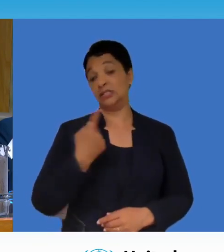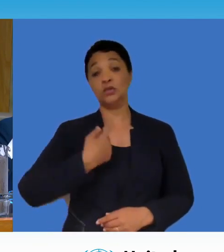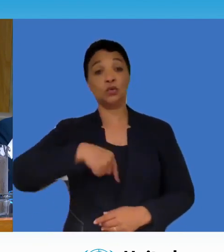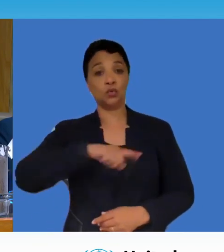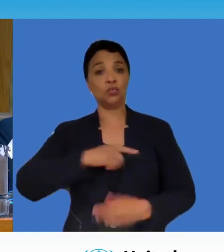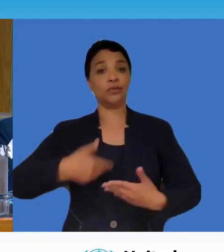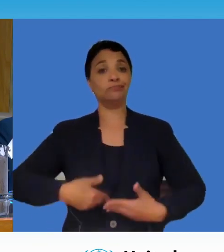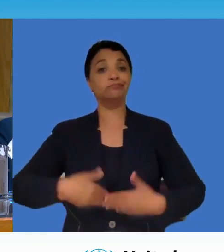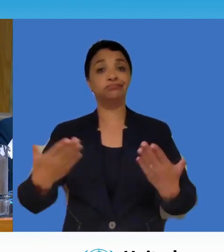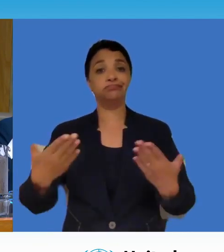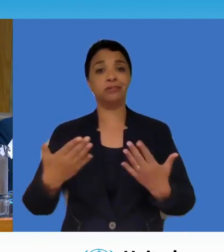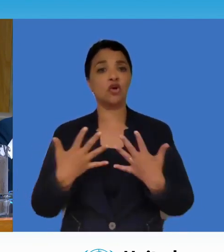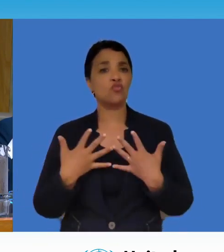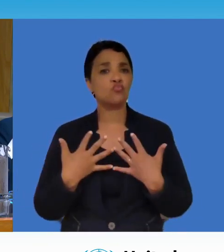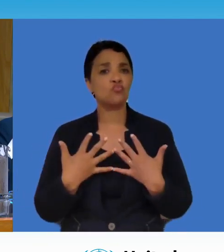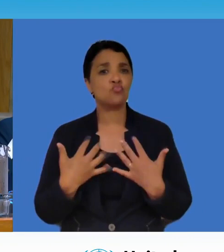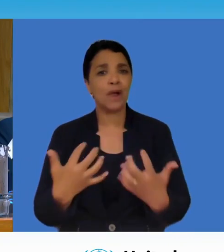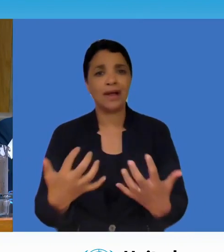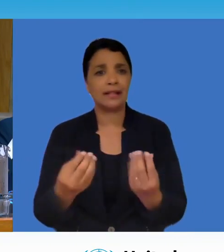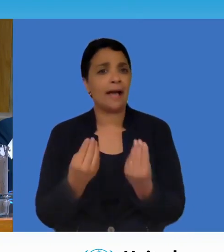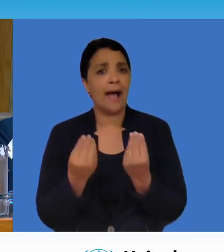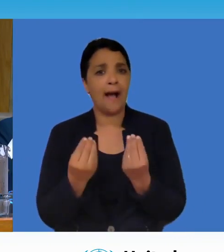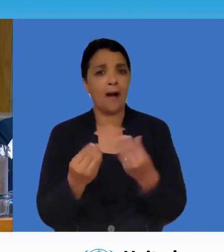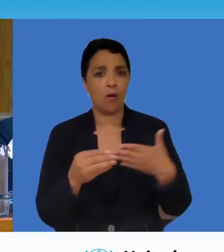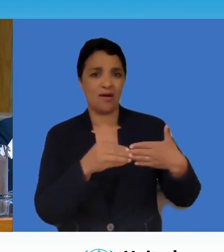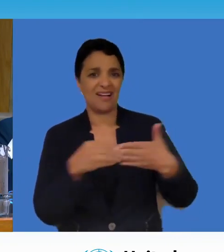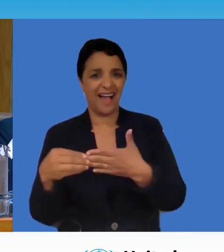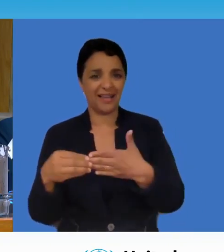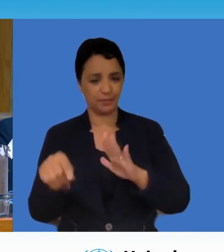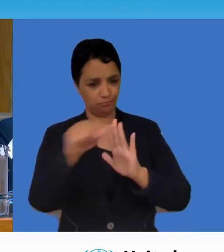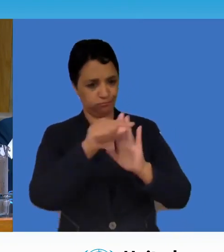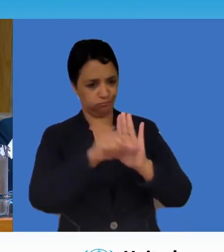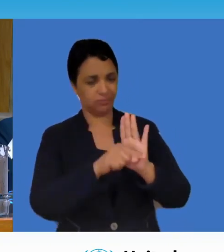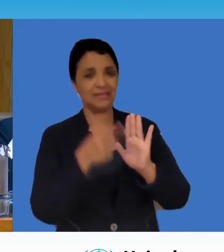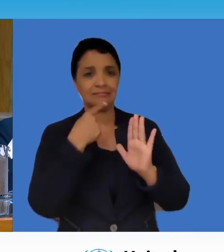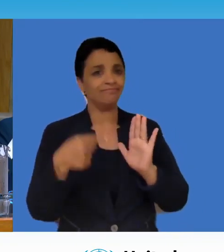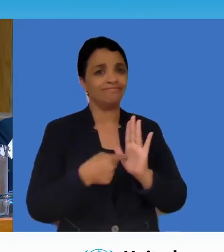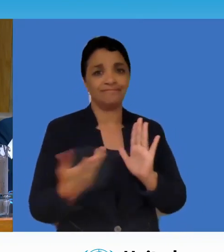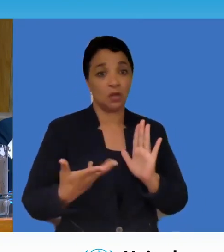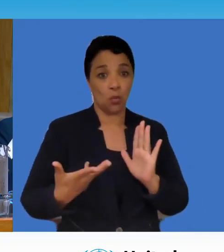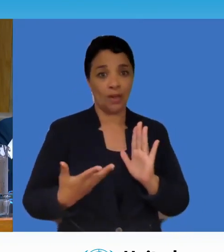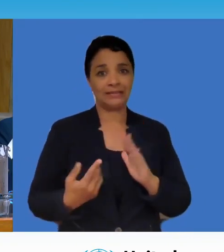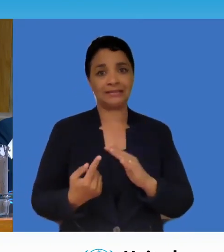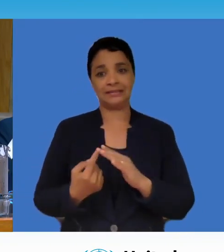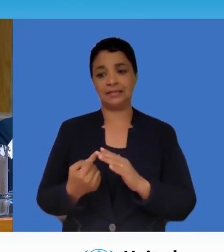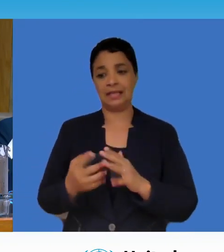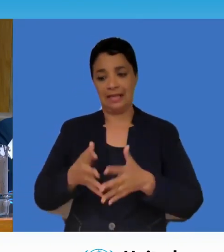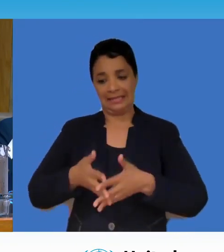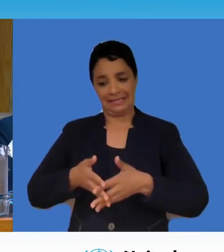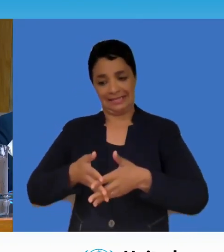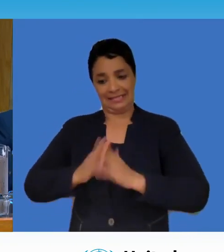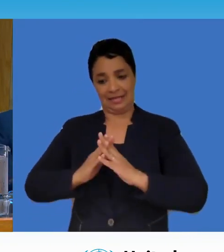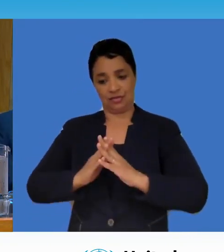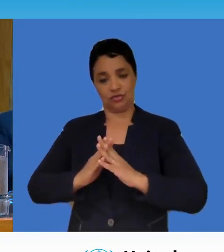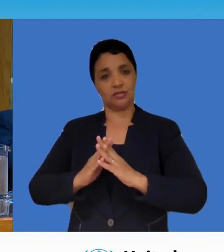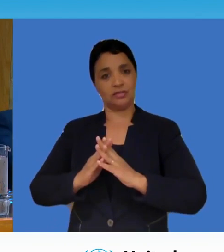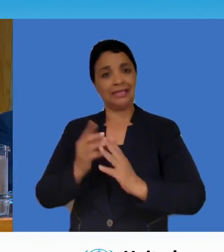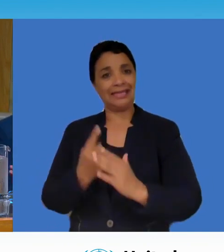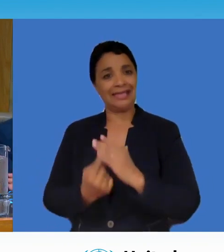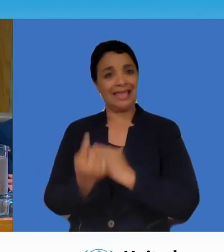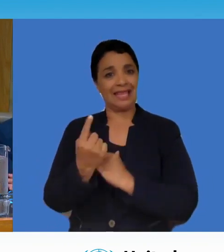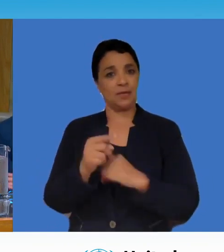launched recently a practical guidance on the um um independent establishing and strengthening